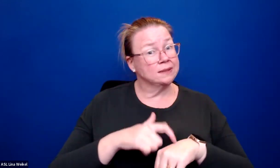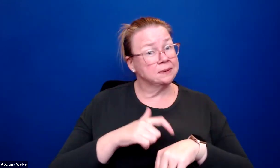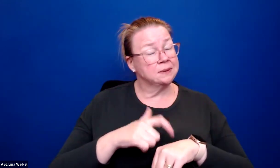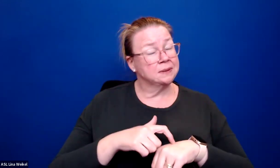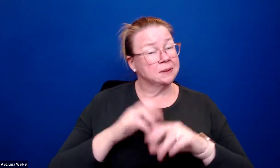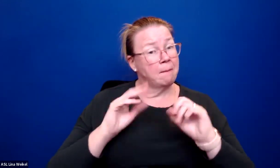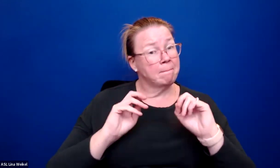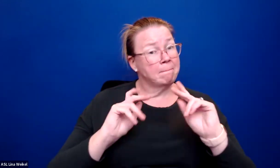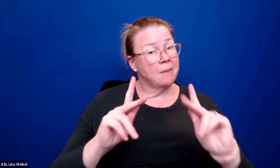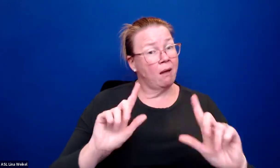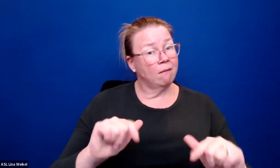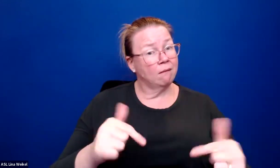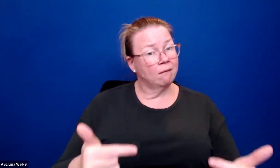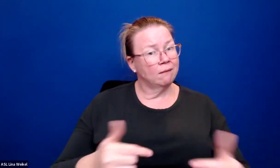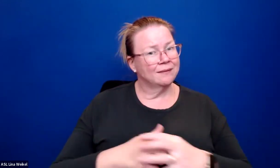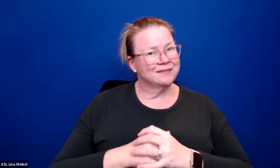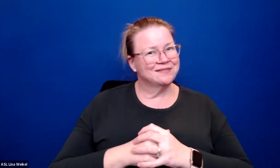Elissa w/ APRIL: the rest of your afternoon.